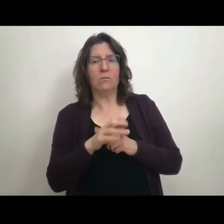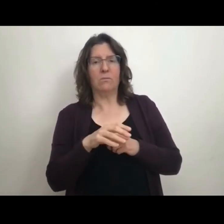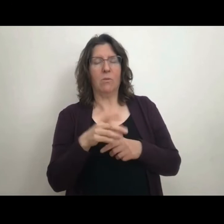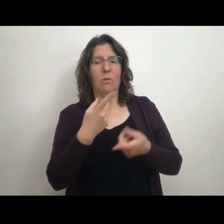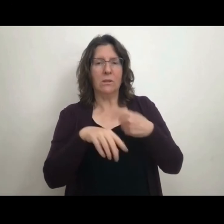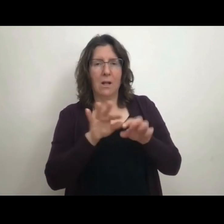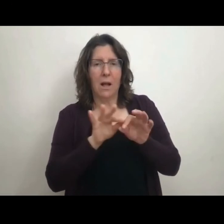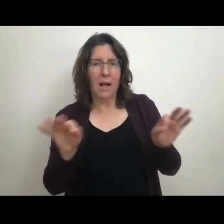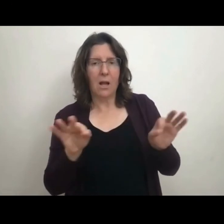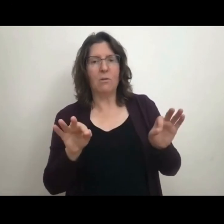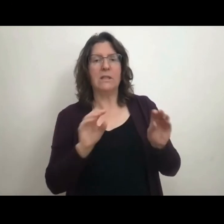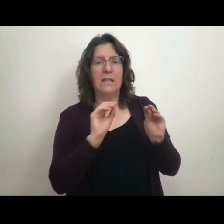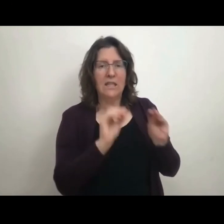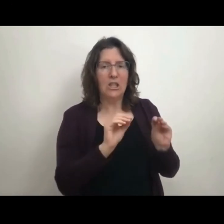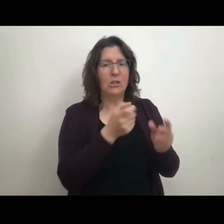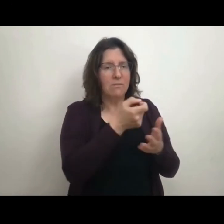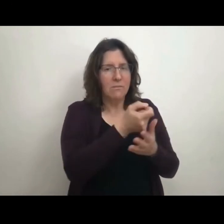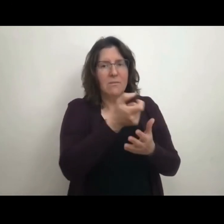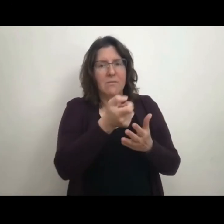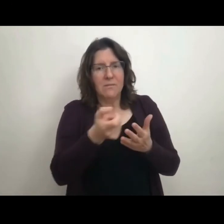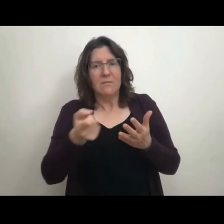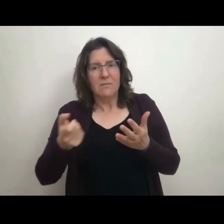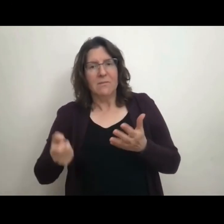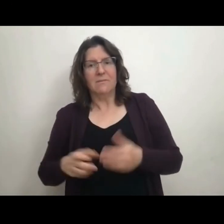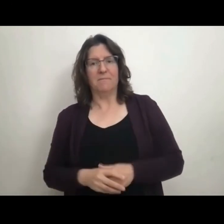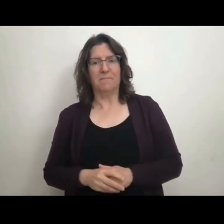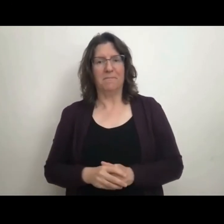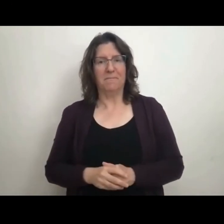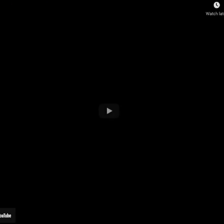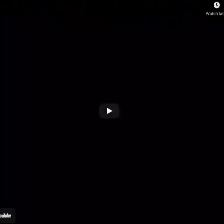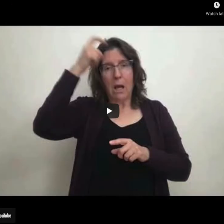And teaches each of them something in sign language.